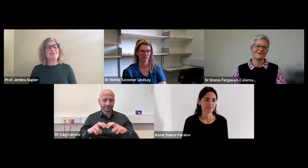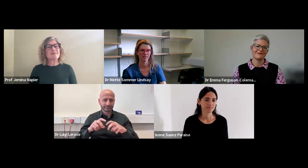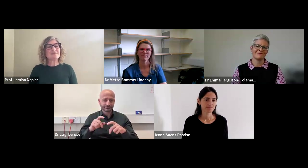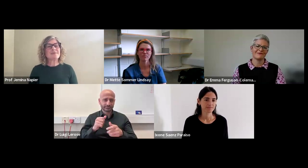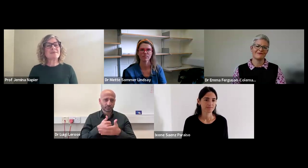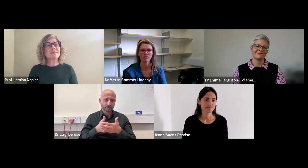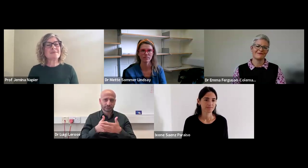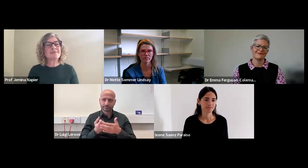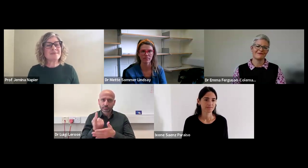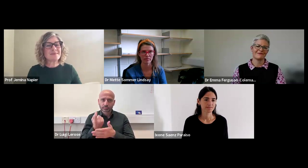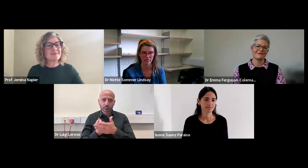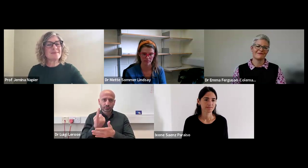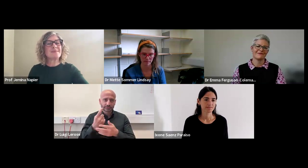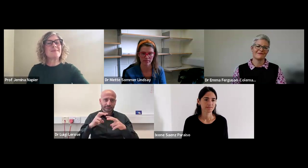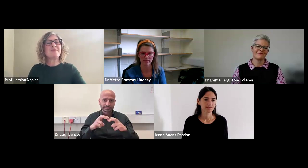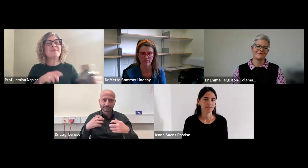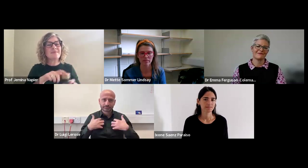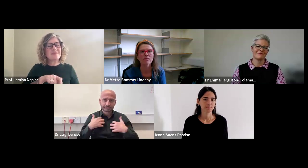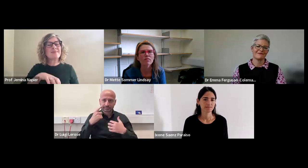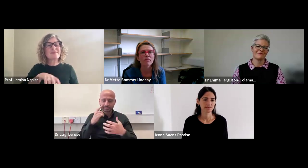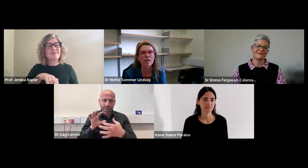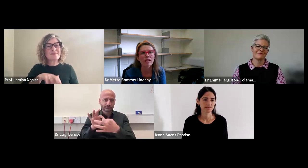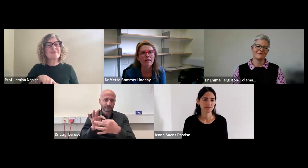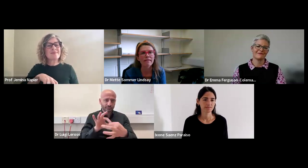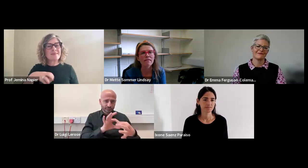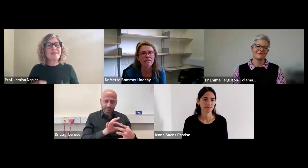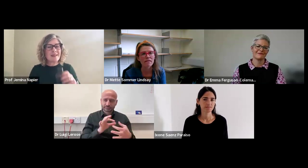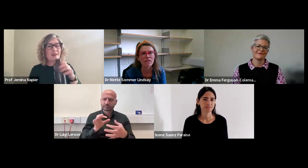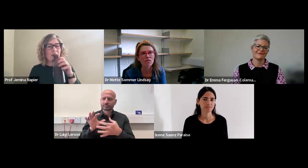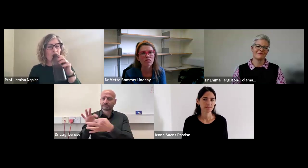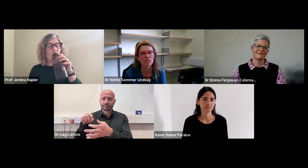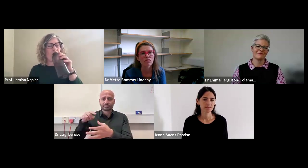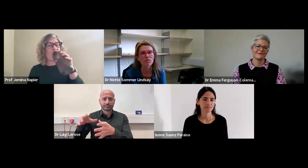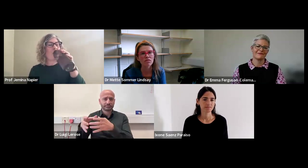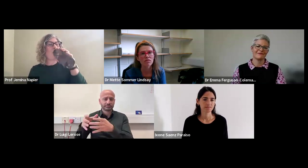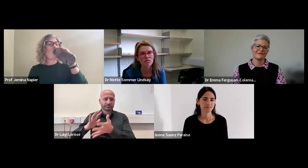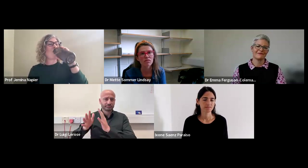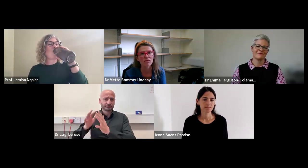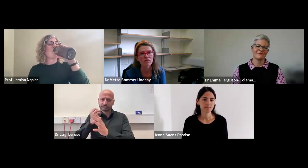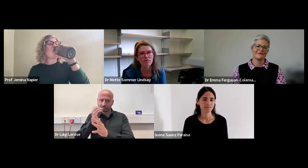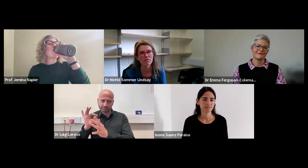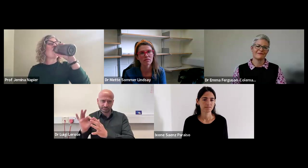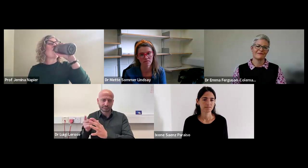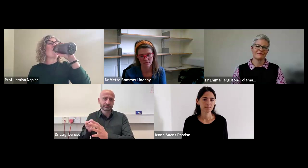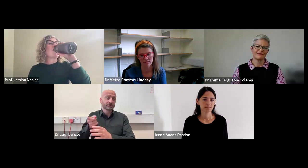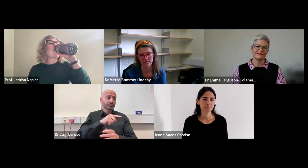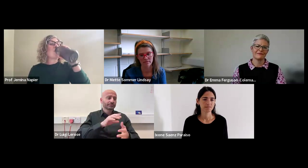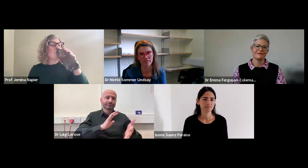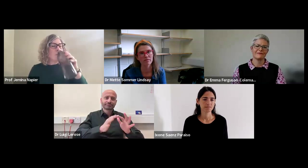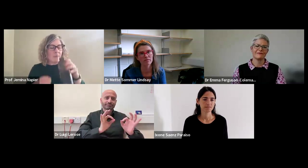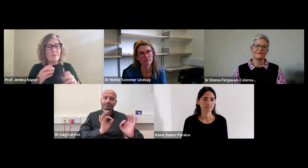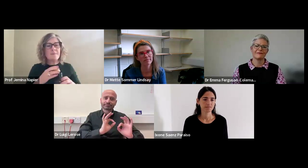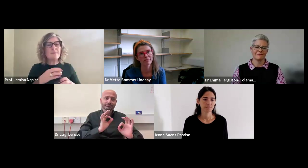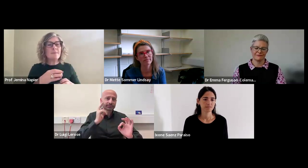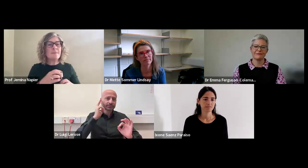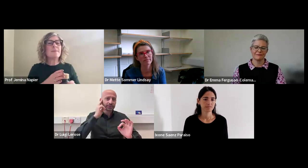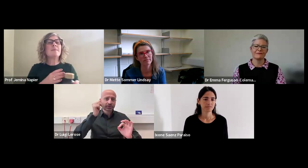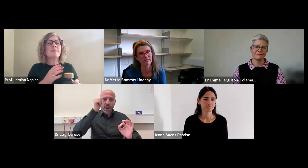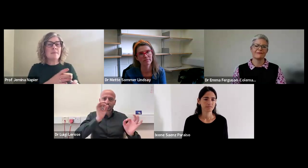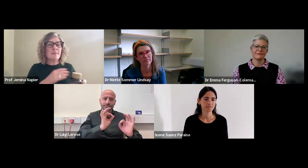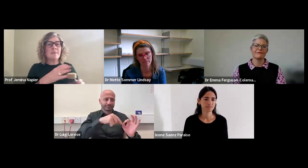Luigi: when I started work as a researcher in terms of opportunities to be part of things, if